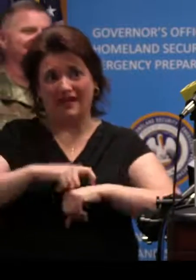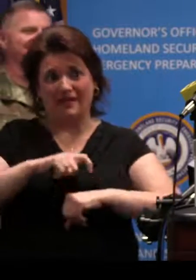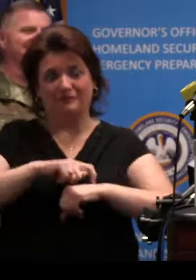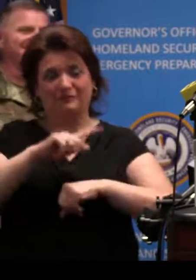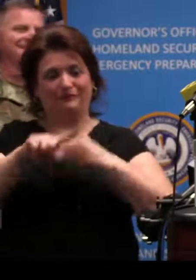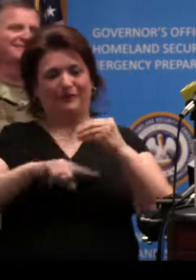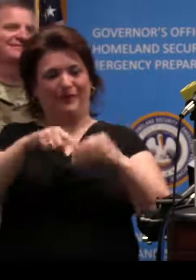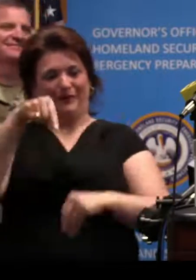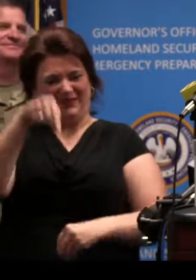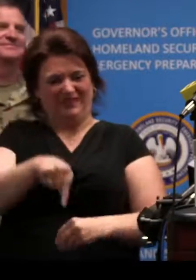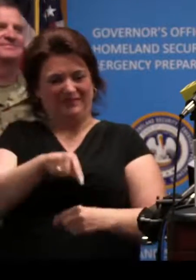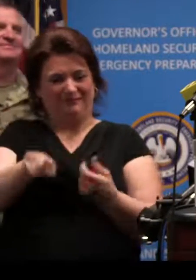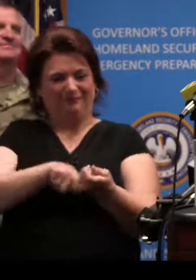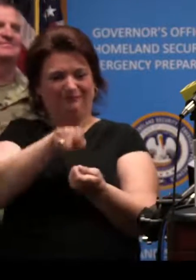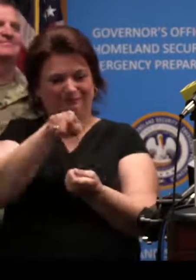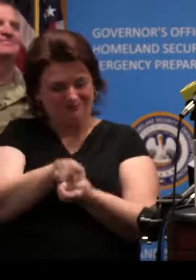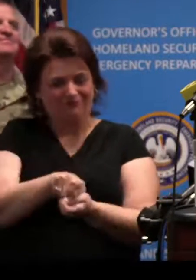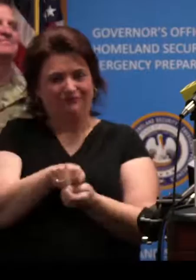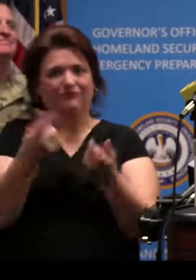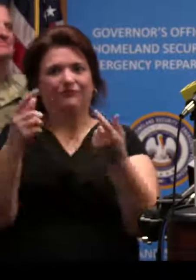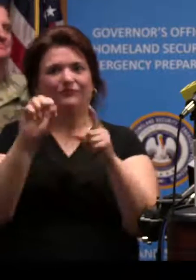certainly we will if it becomes necessary thank you